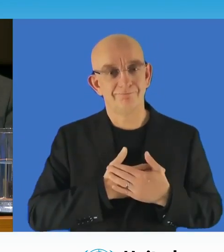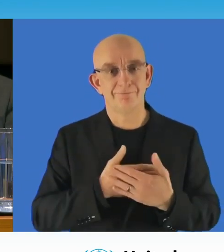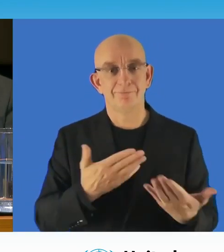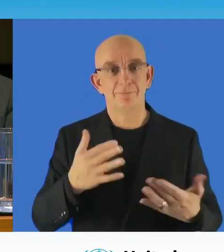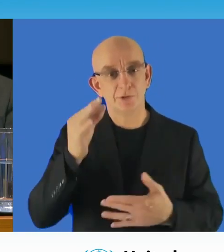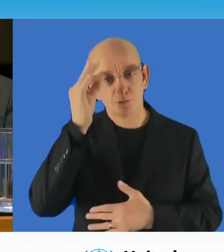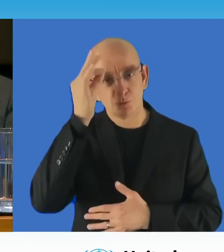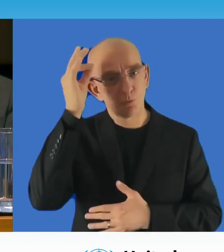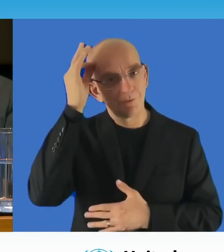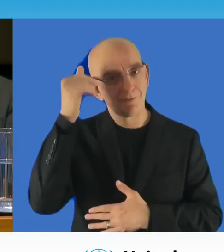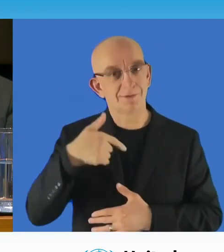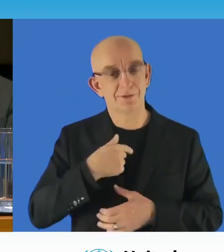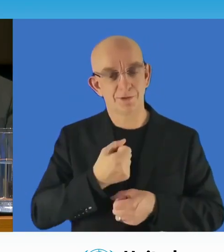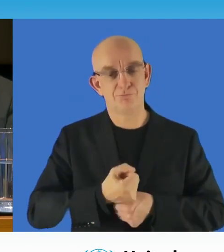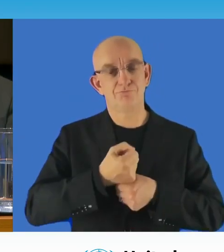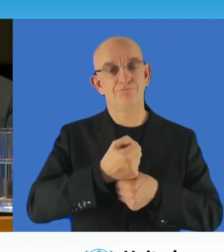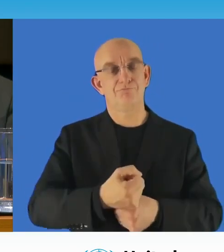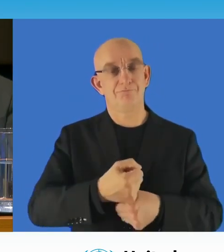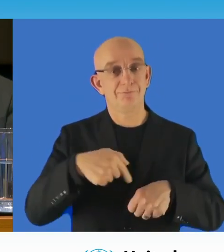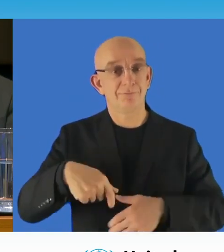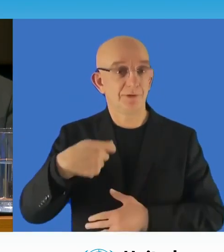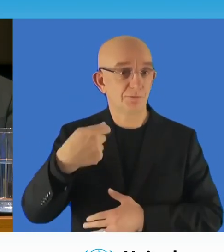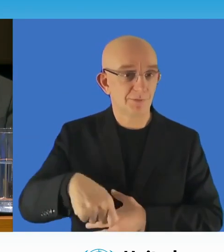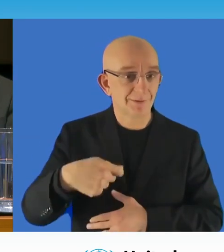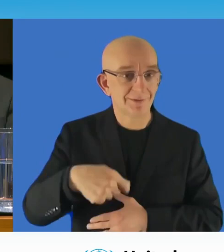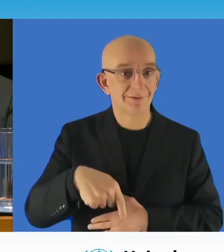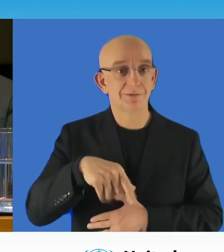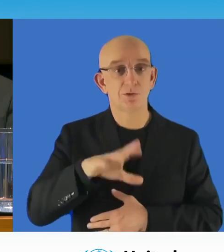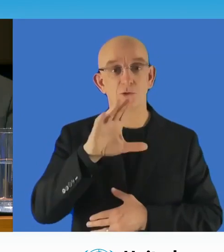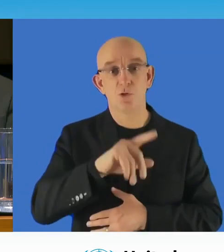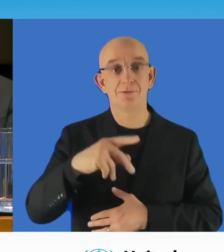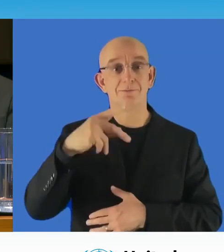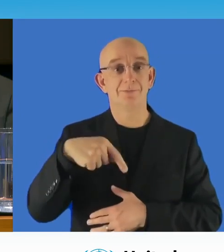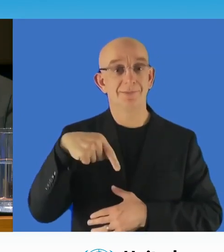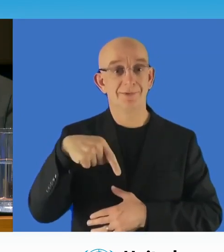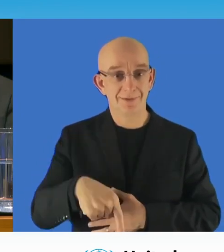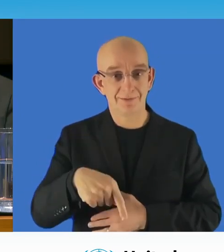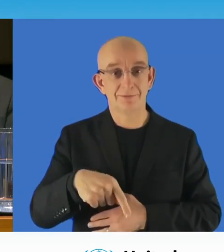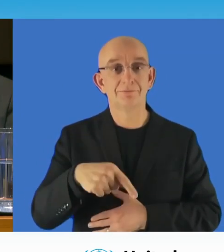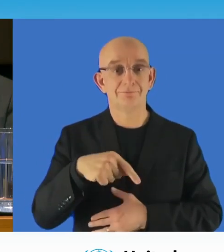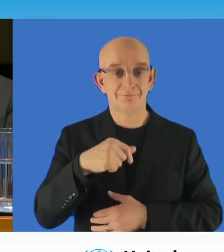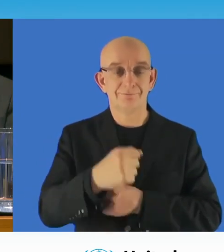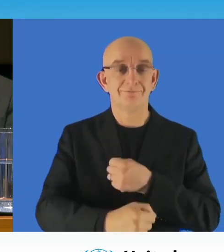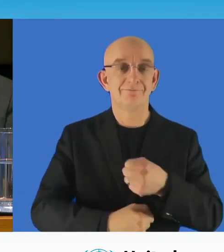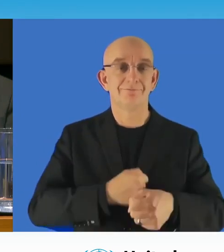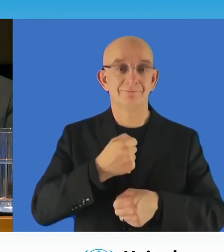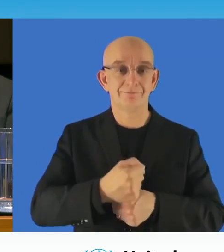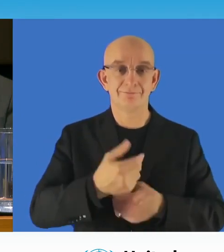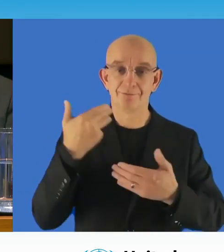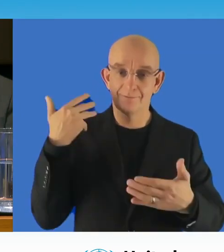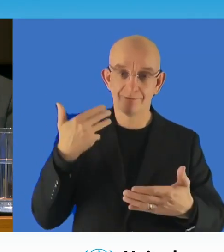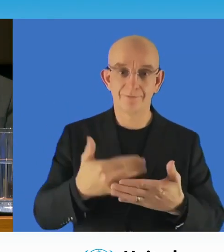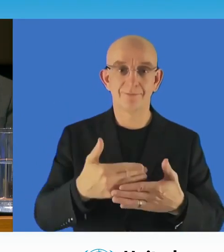as president of the conference of States parties for another year at its 17th session and to have